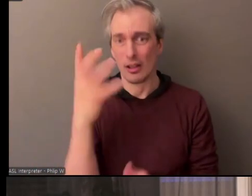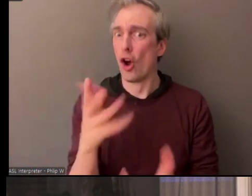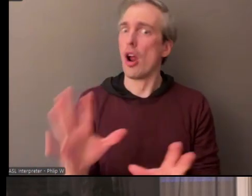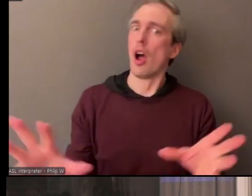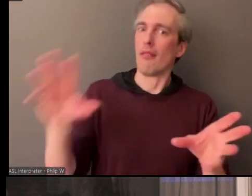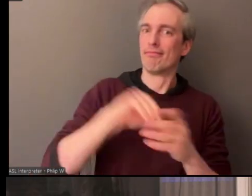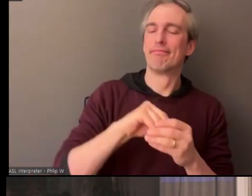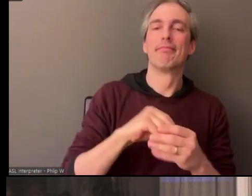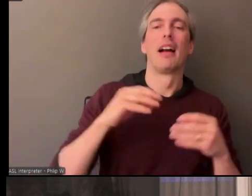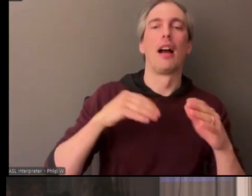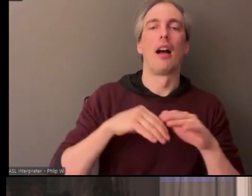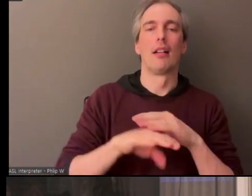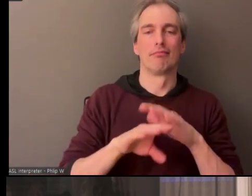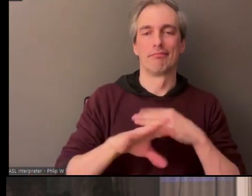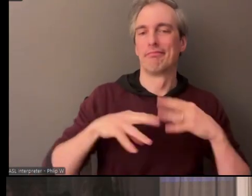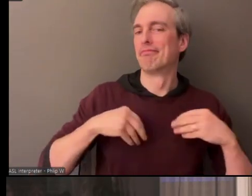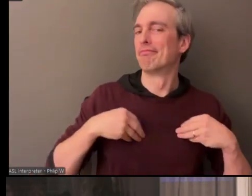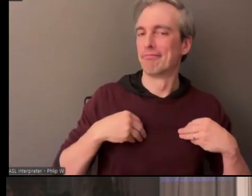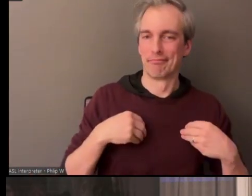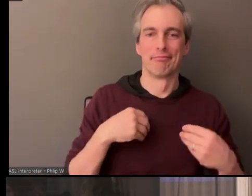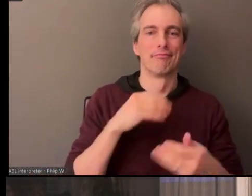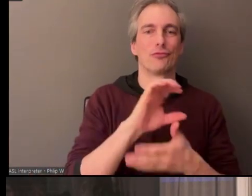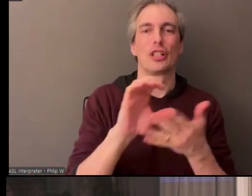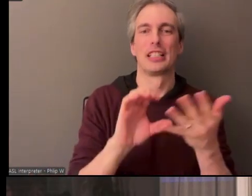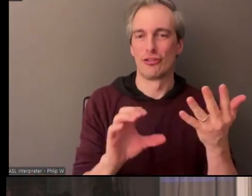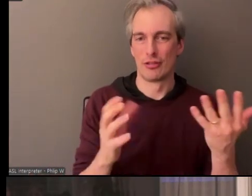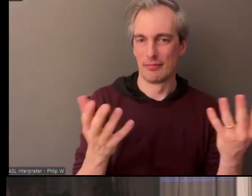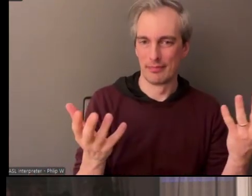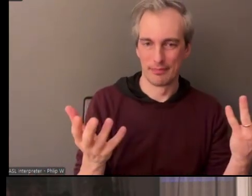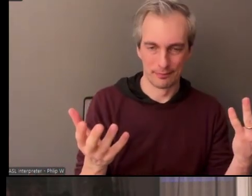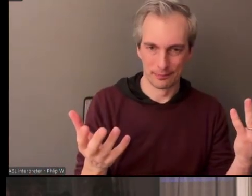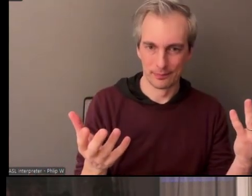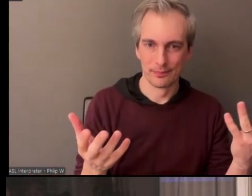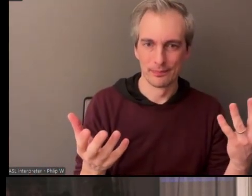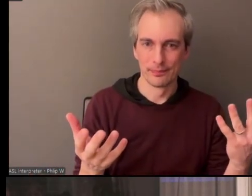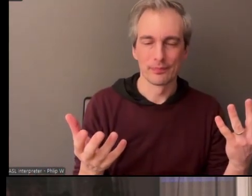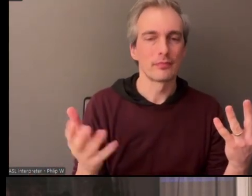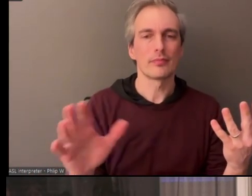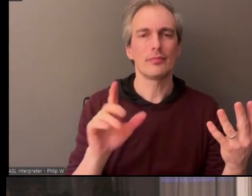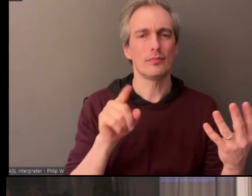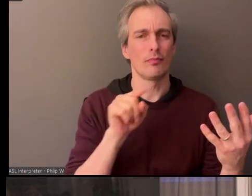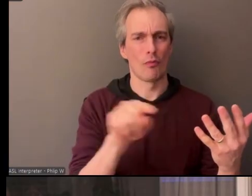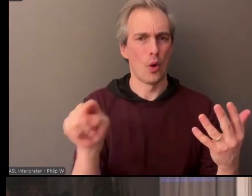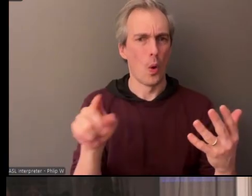designer, they all became somewhat self-sufficient without the accessibility team chasing them, and saying... Hey!